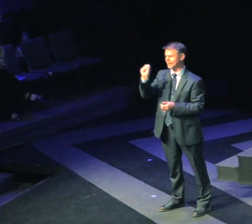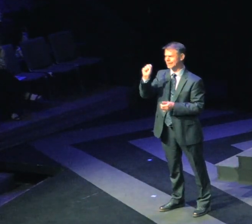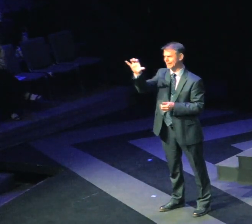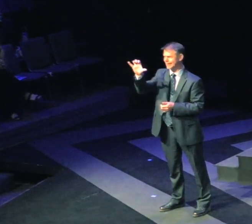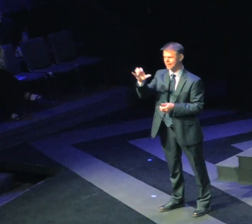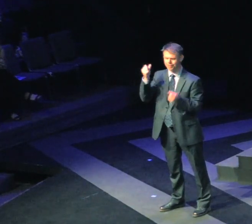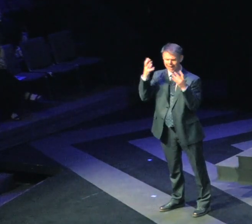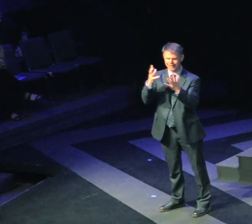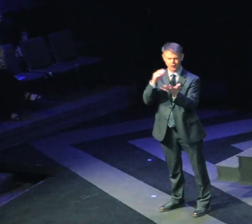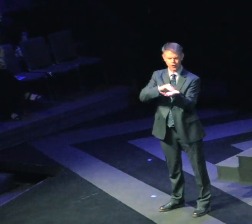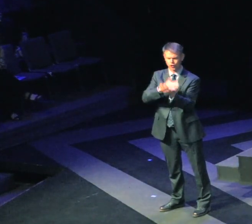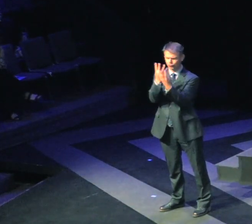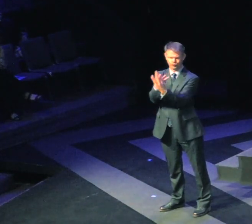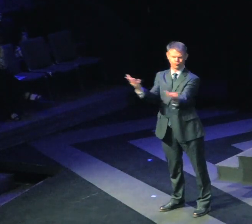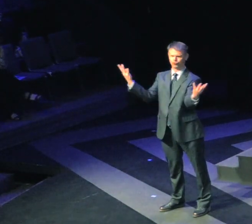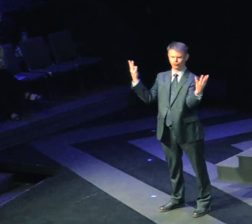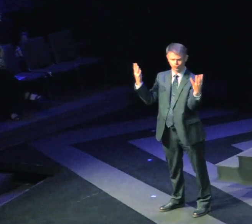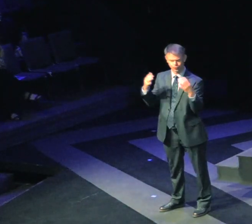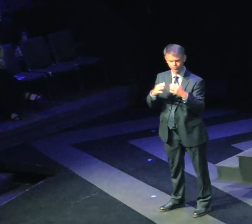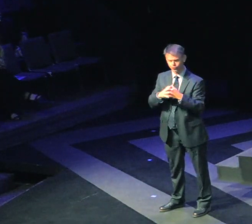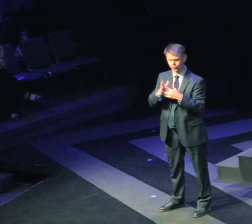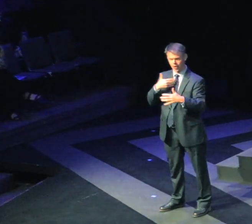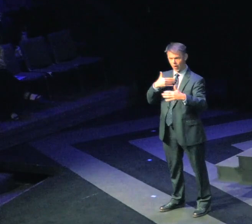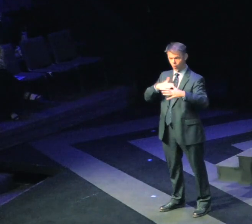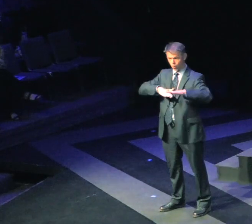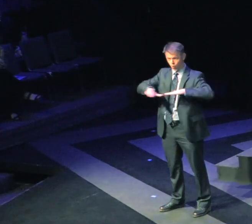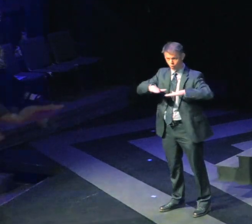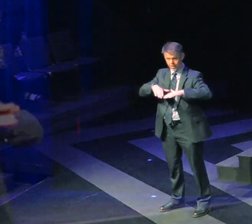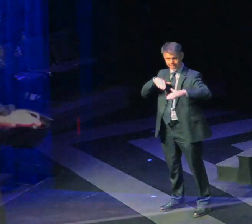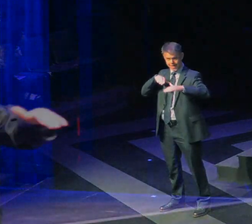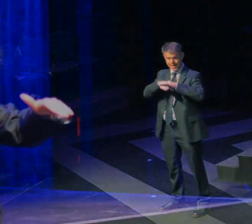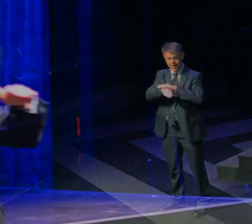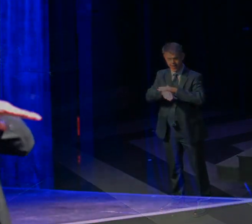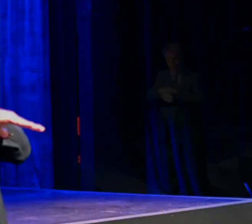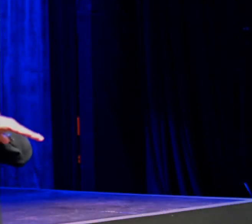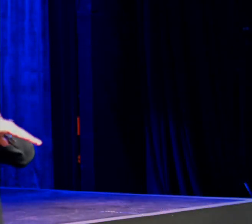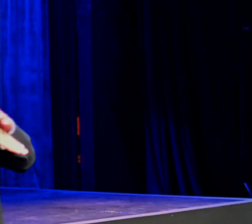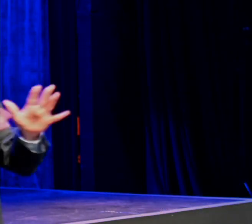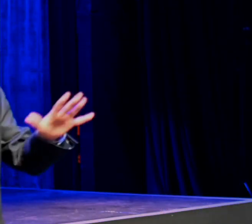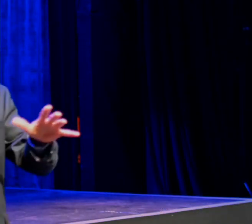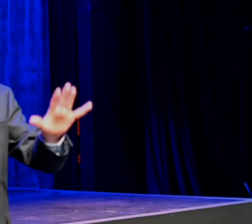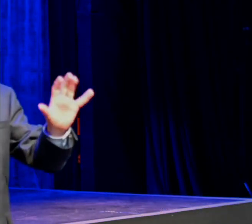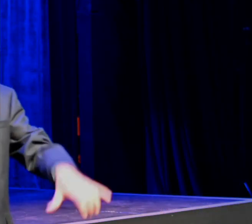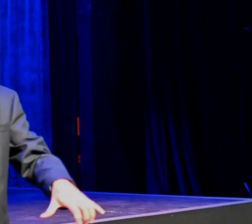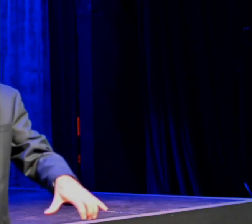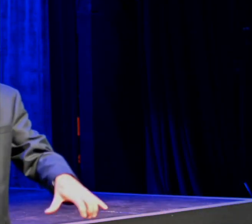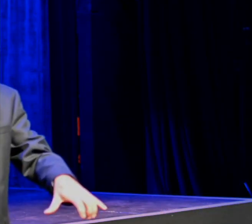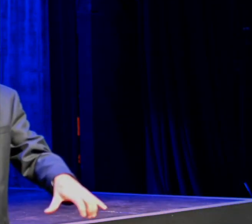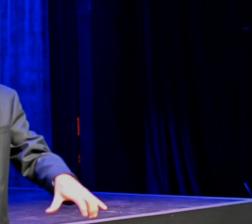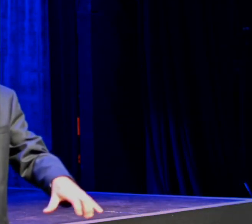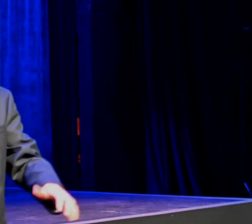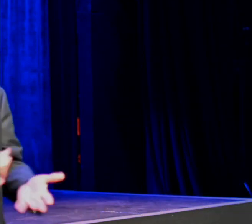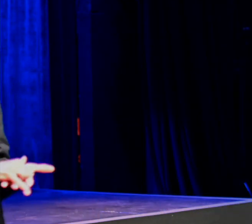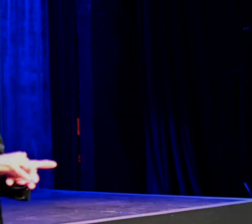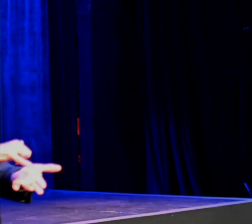and when I walked in they couldn't believe. It they said there's no way possible he's walking after